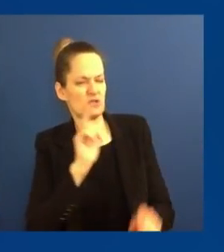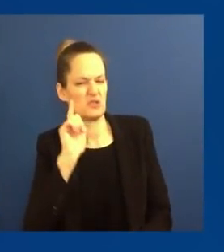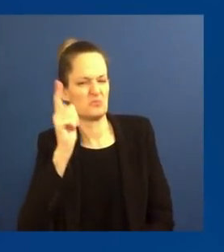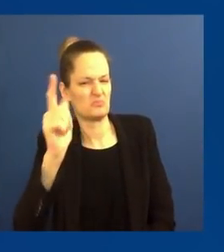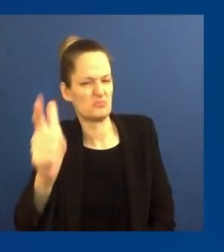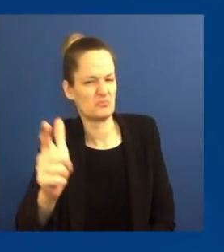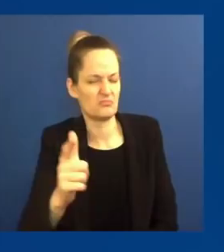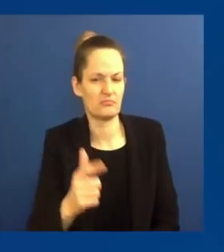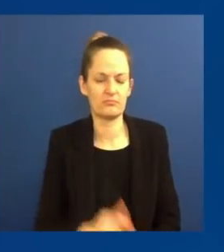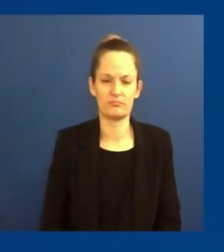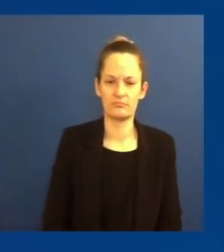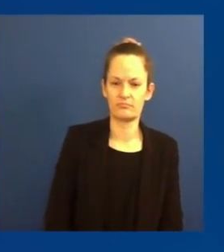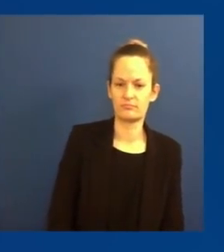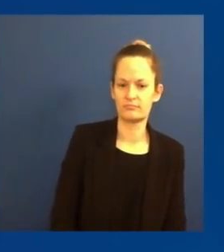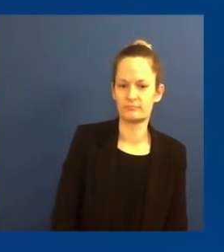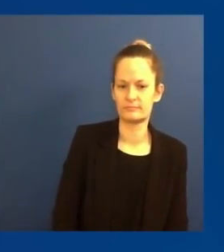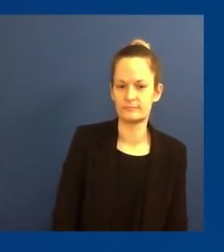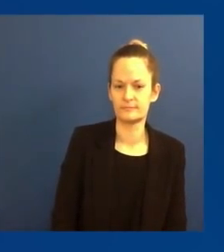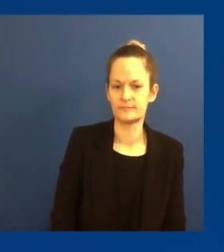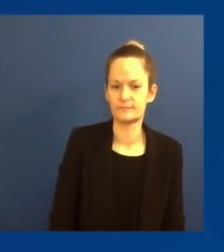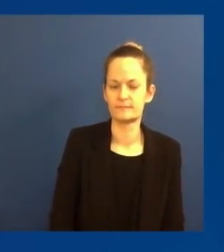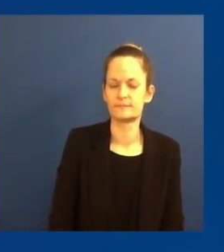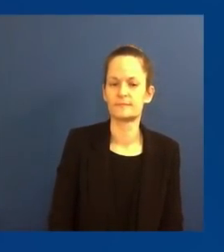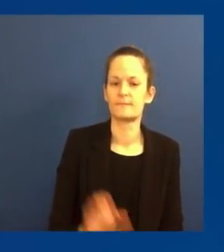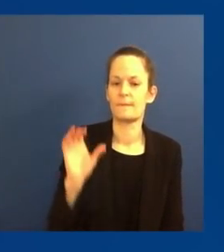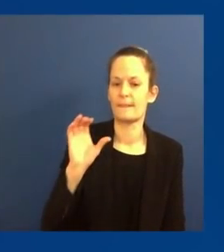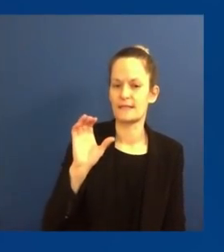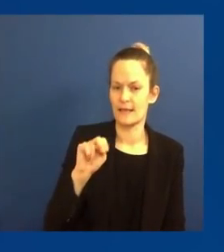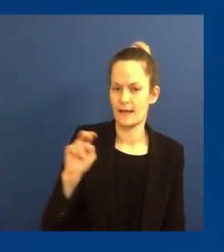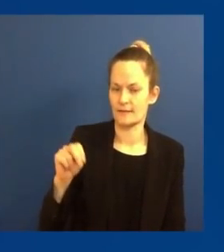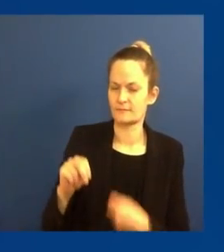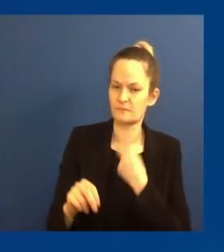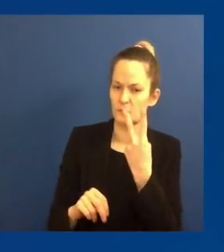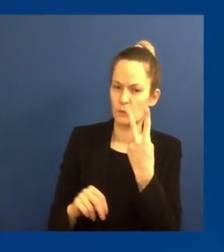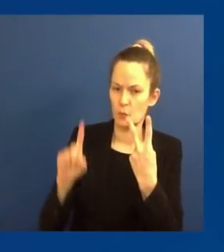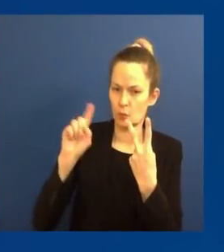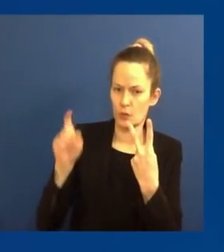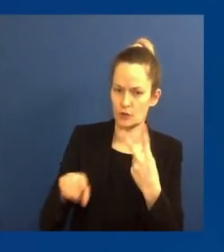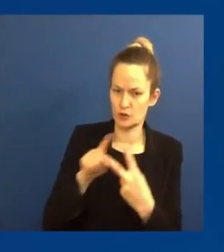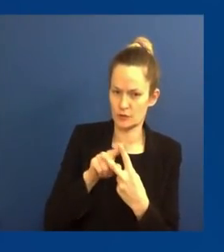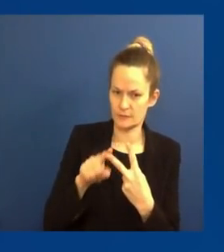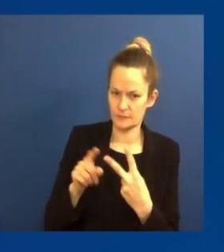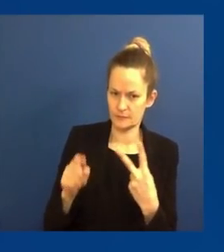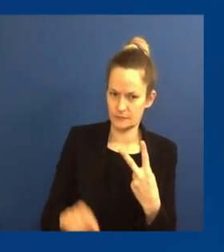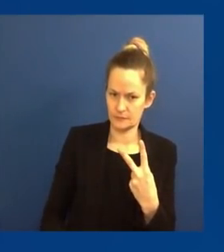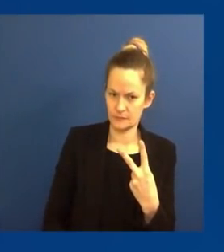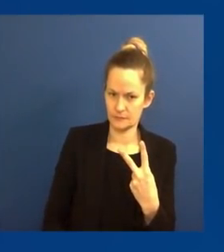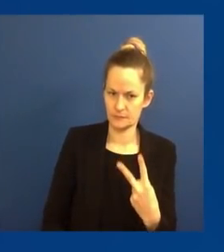The Press: Thanks so much. Two questions. Jeff, I just want to follow on Josh's question, because I didn't hear an answer, which is: